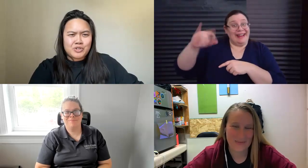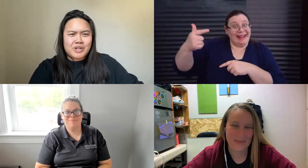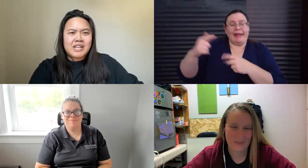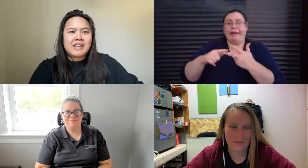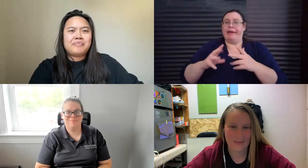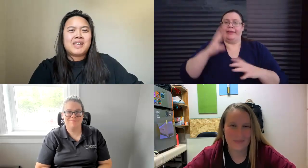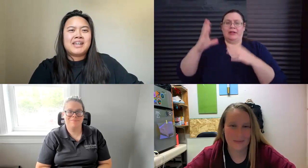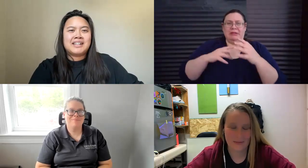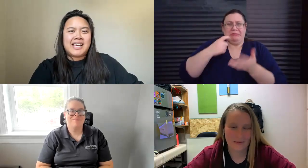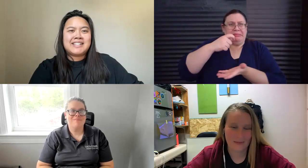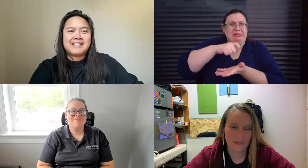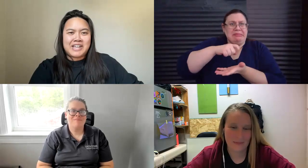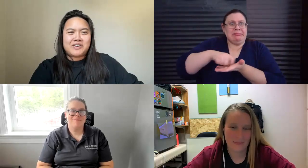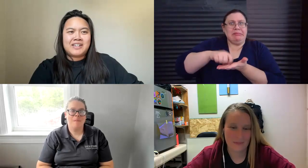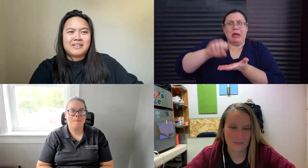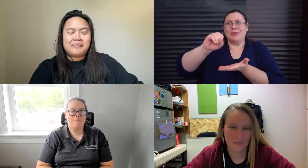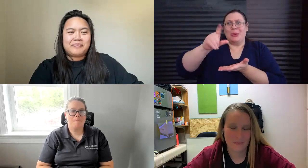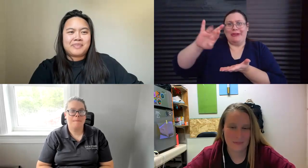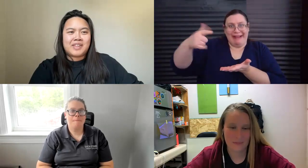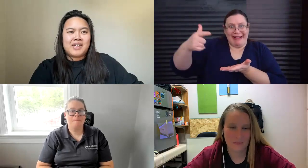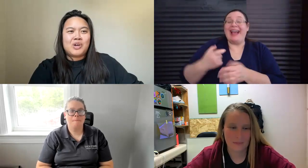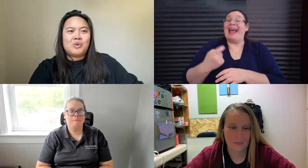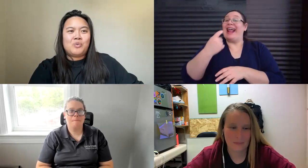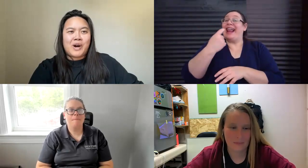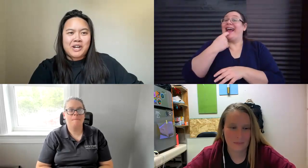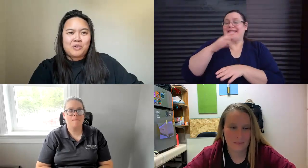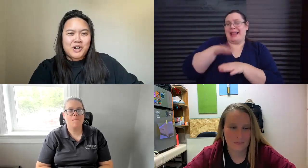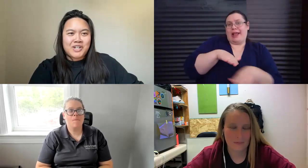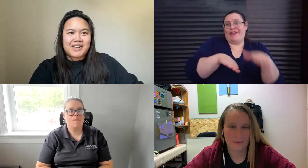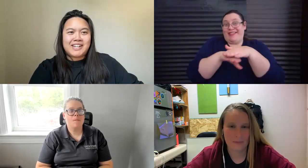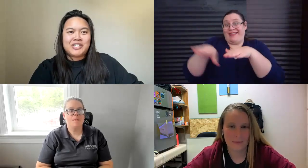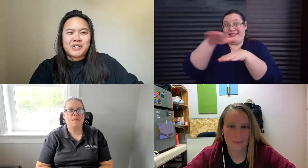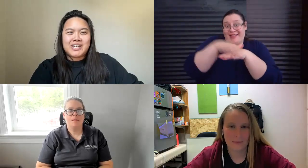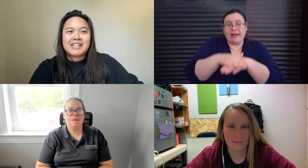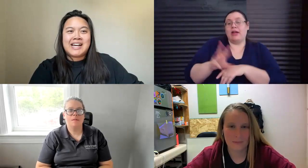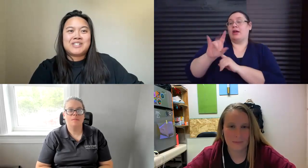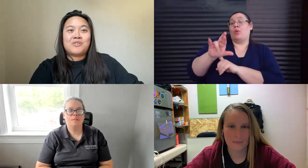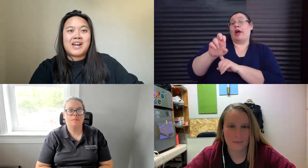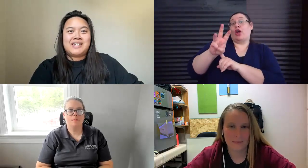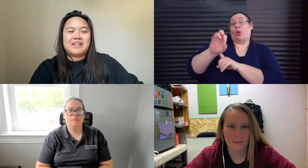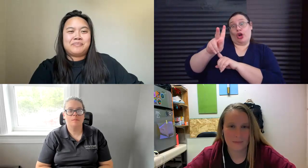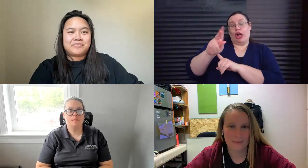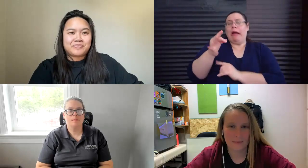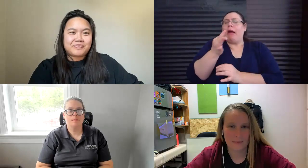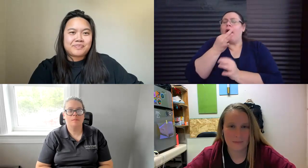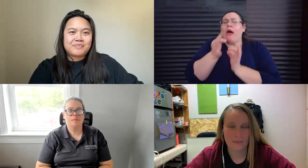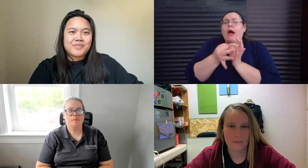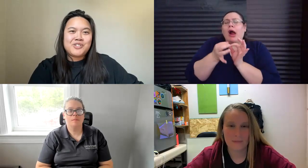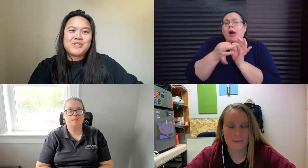soldering glass layering, wire work, and intricate glass grinding.